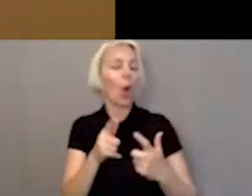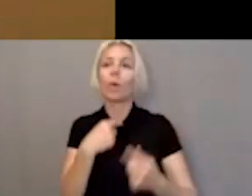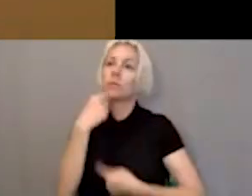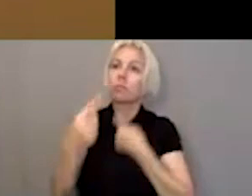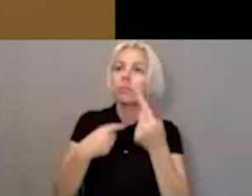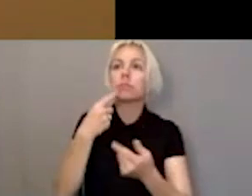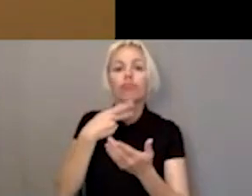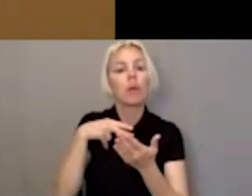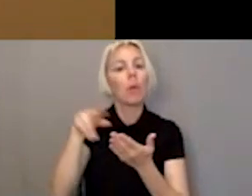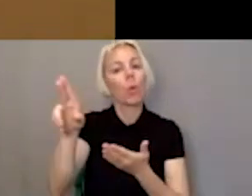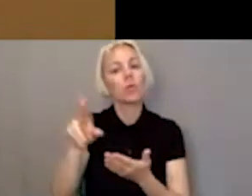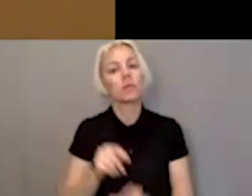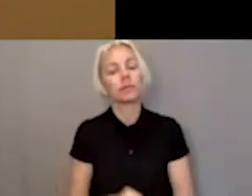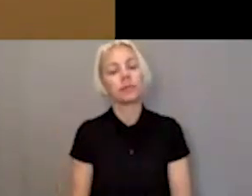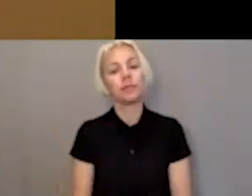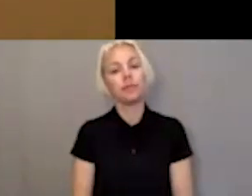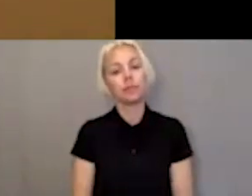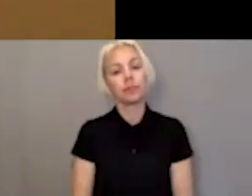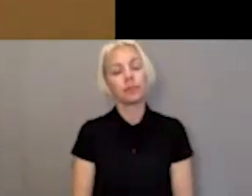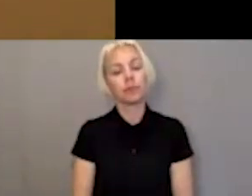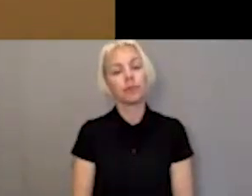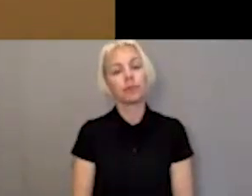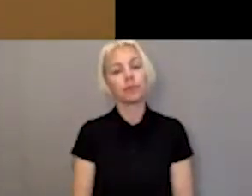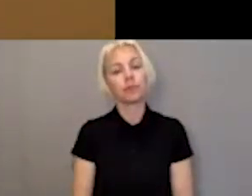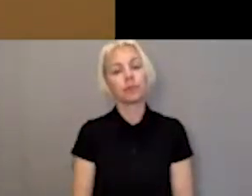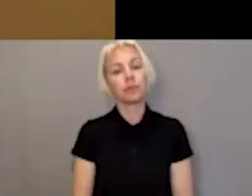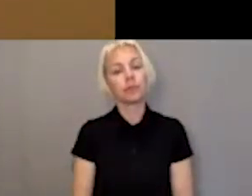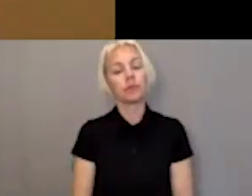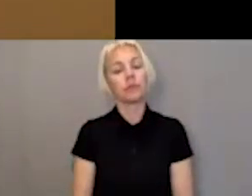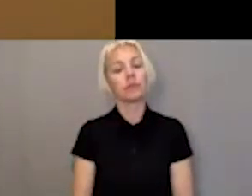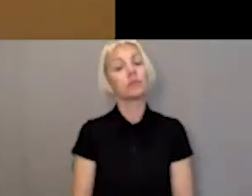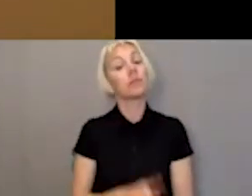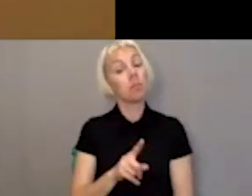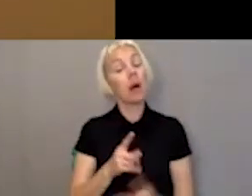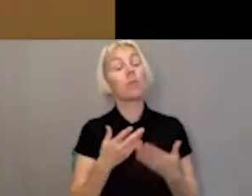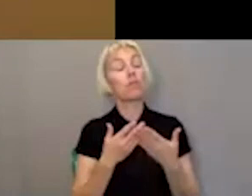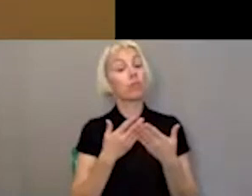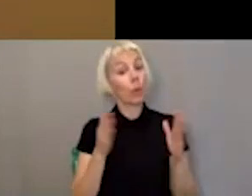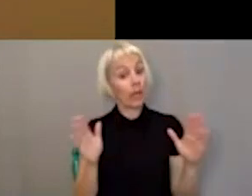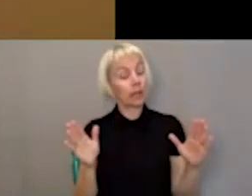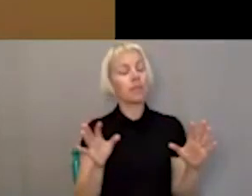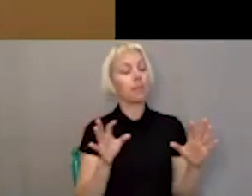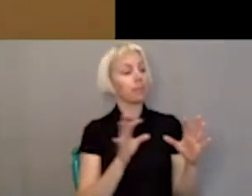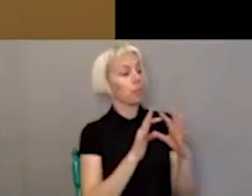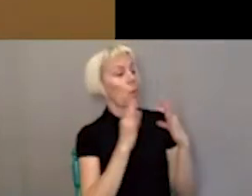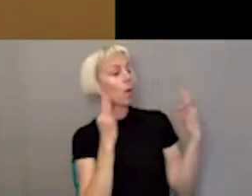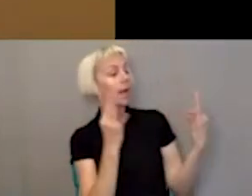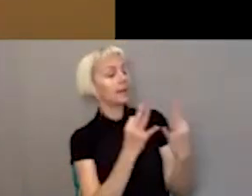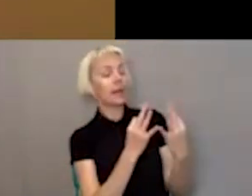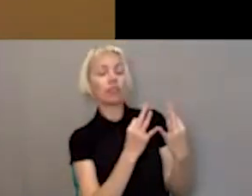also more broadly, organisations are finally seeing that what happens outside the workplace